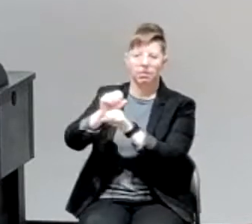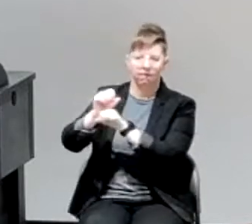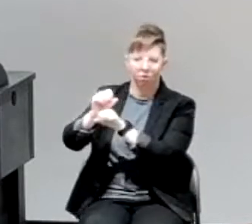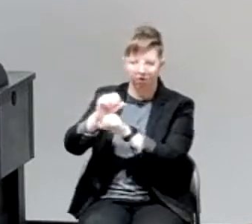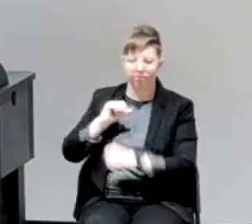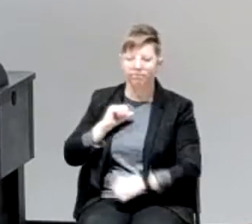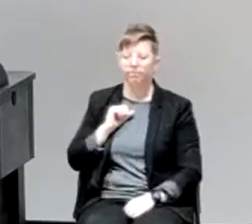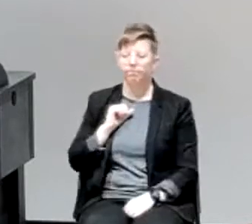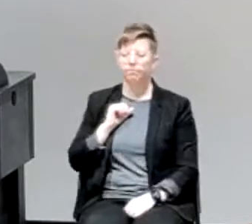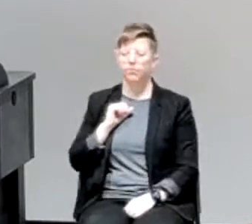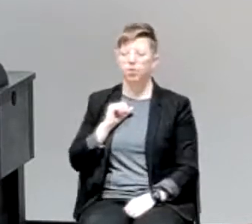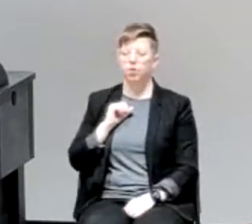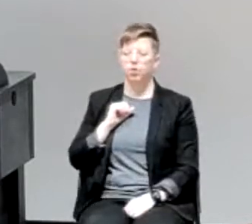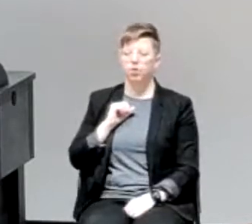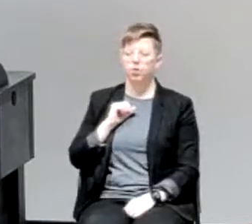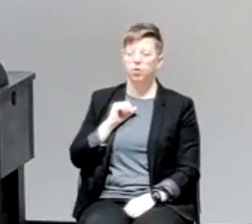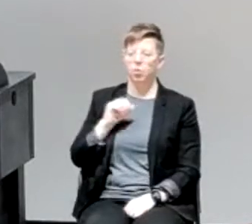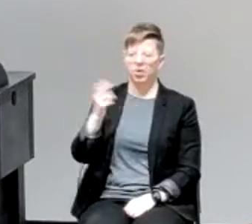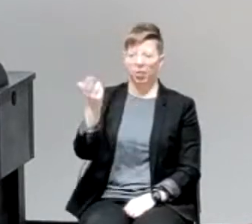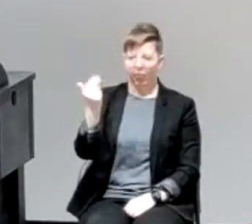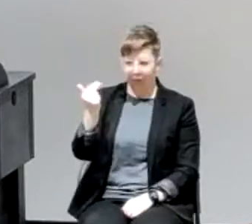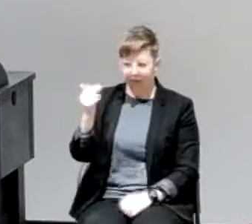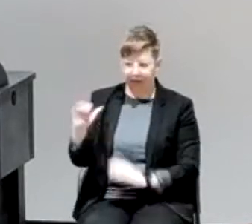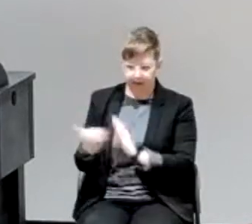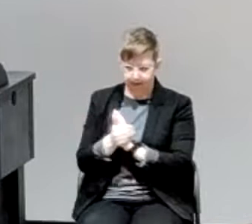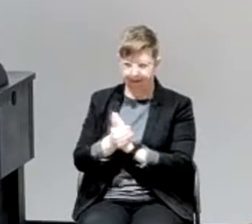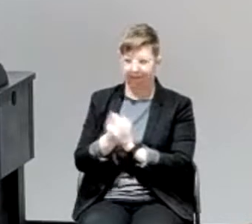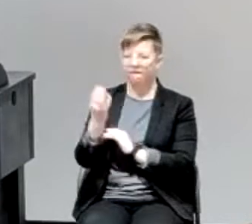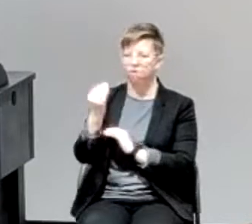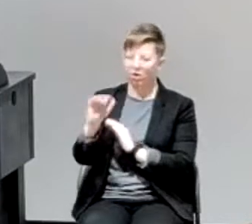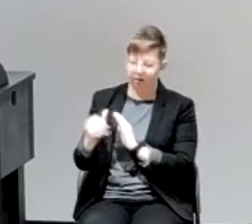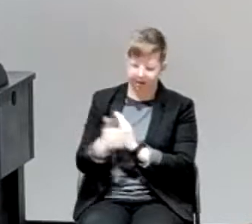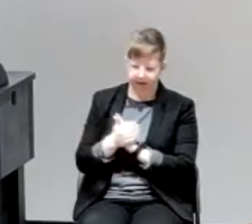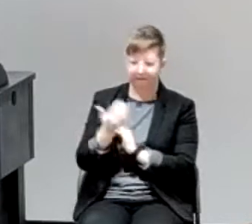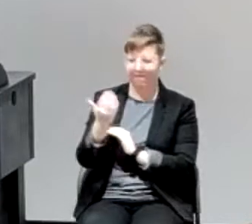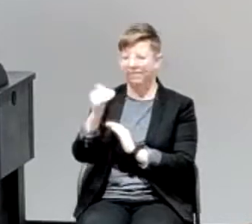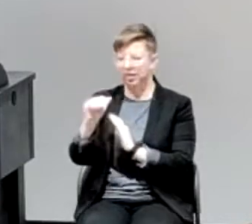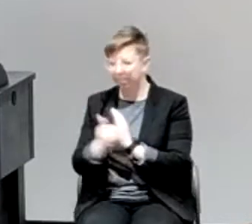I think back to the emancipation declaration which is 159 years ago.